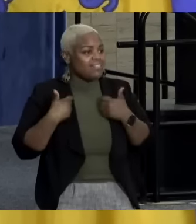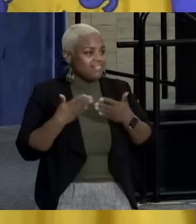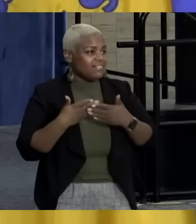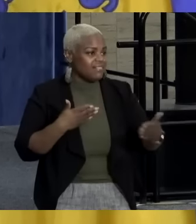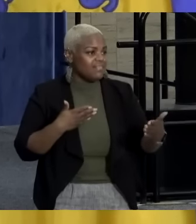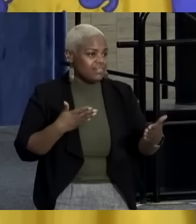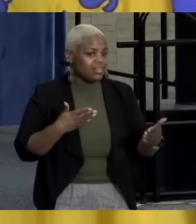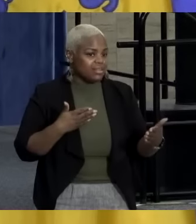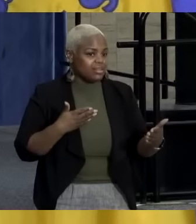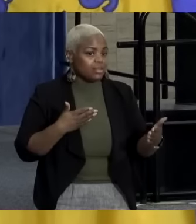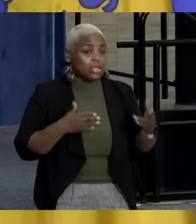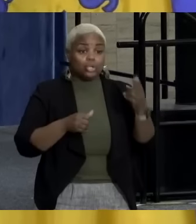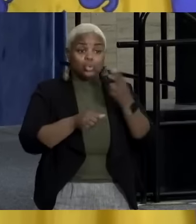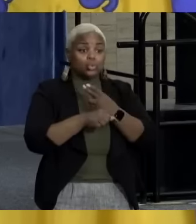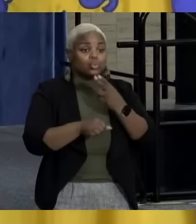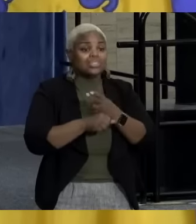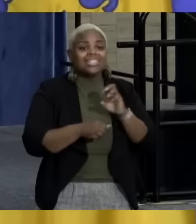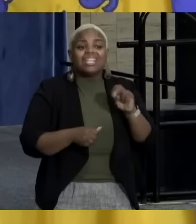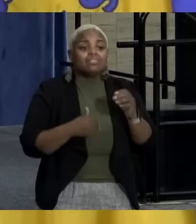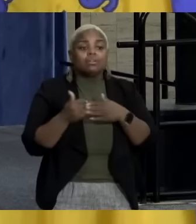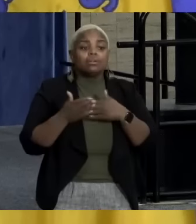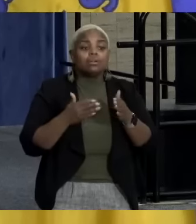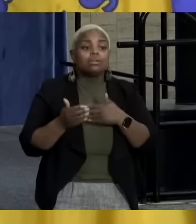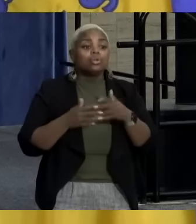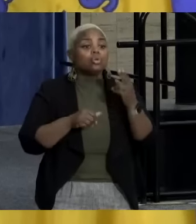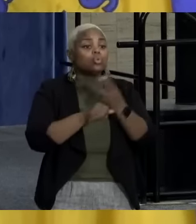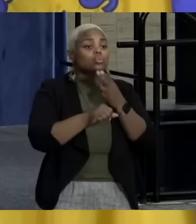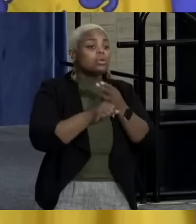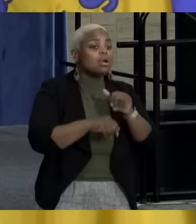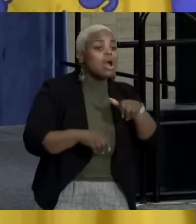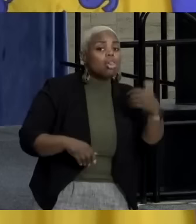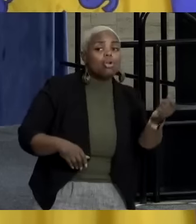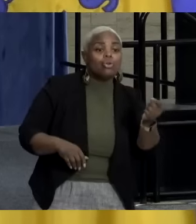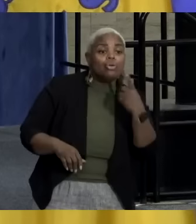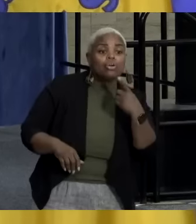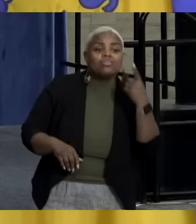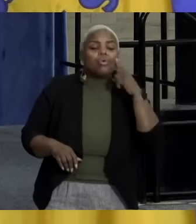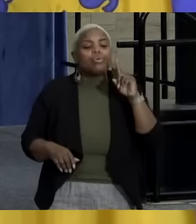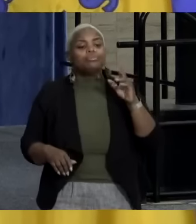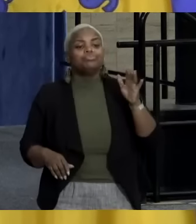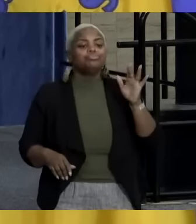you're using systemic hormone therapy for hot flashes and osteoporosis prevention.